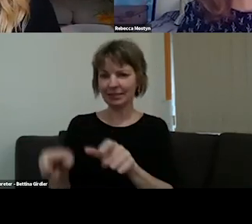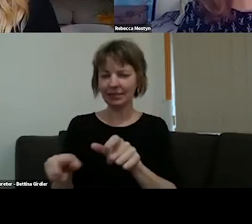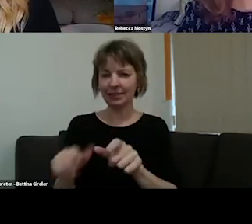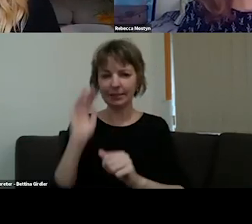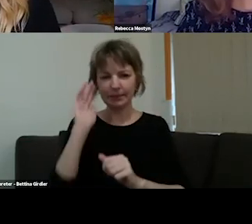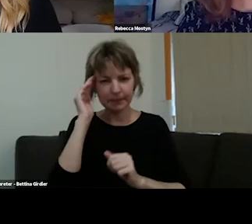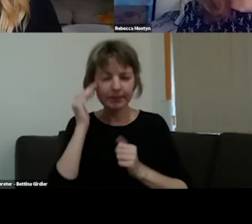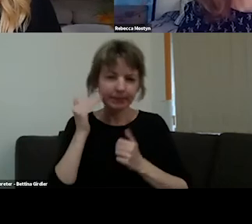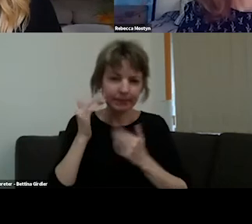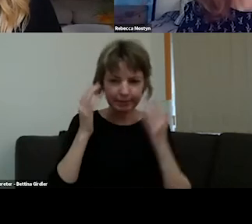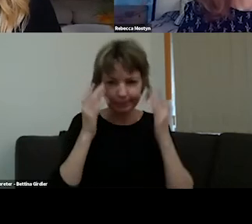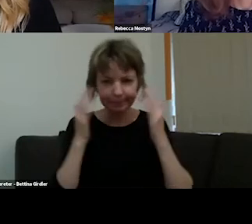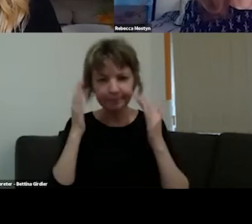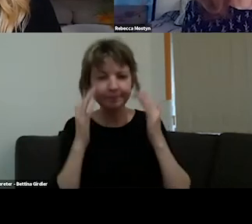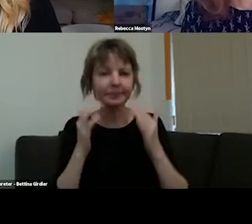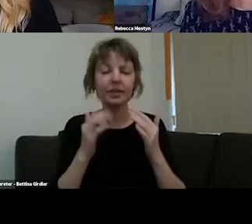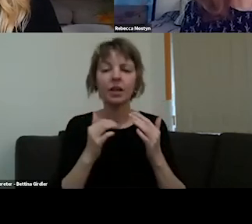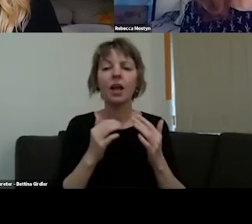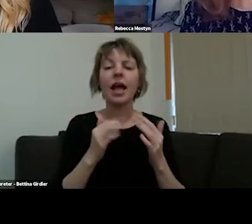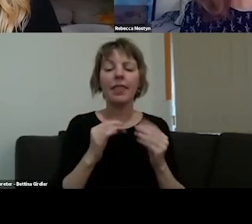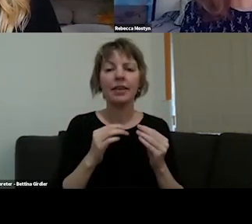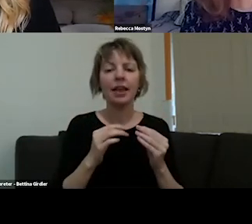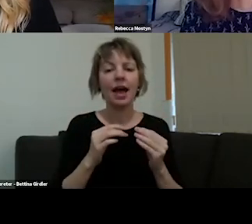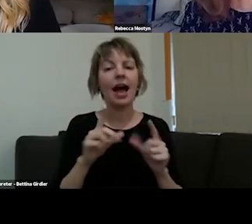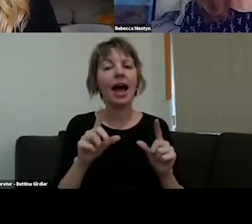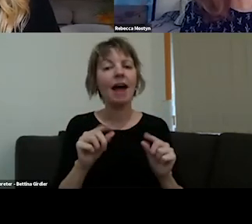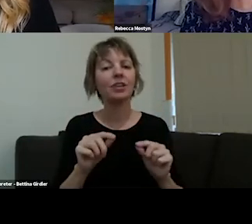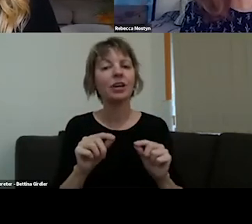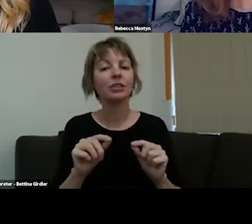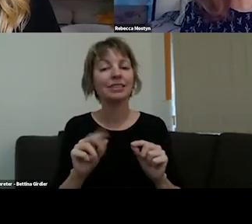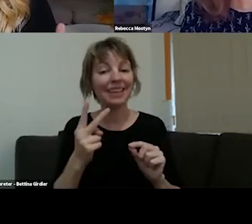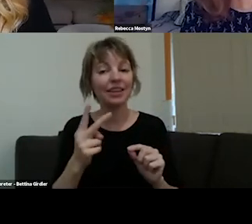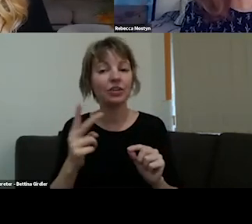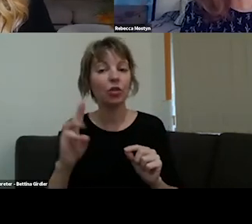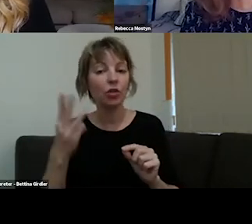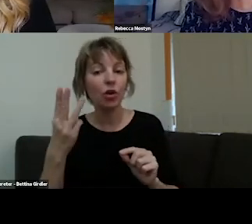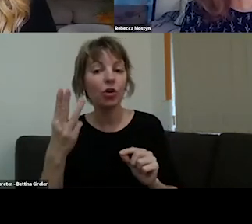to the second residential which is four months later, they're a very different person to the first one.